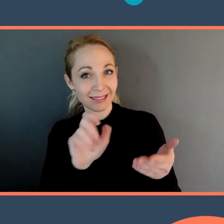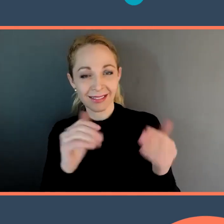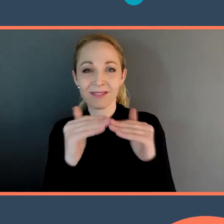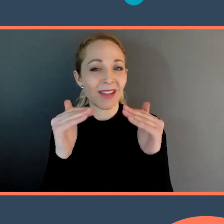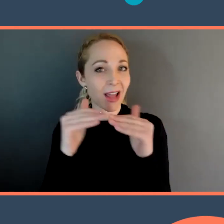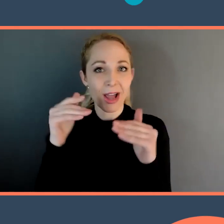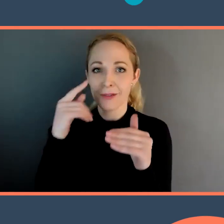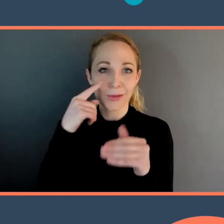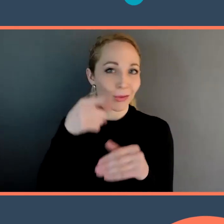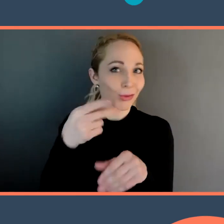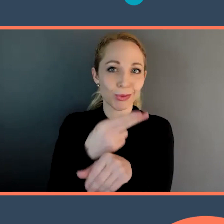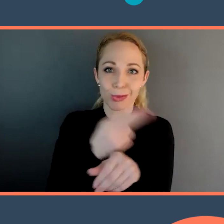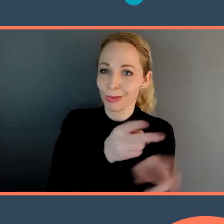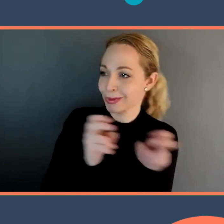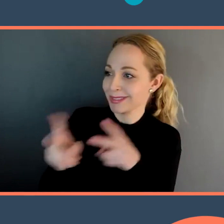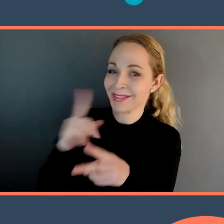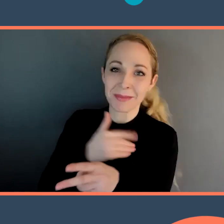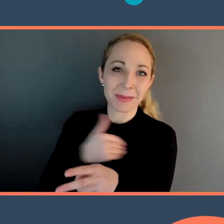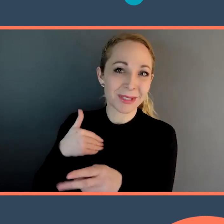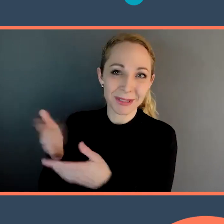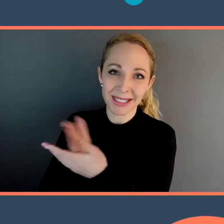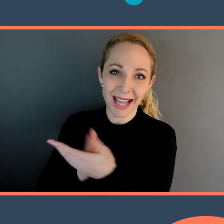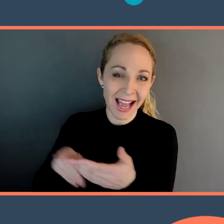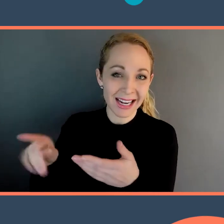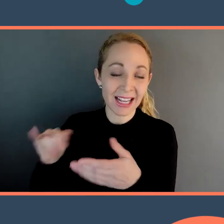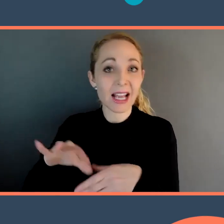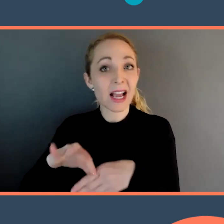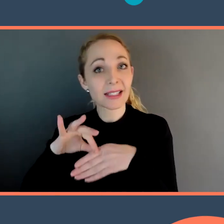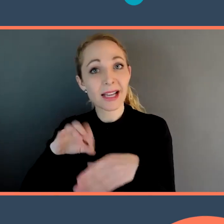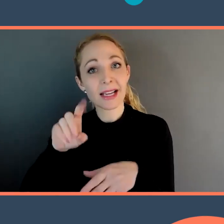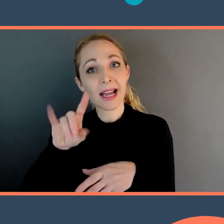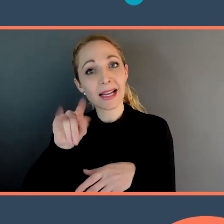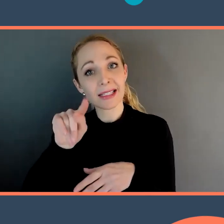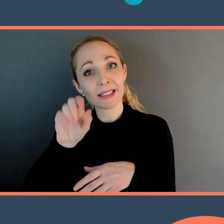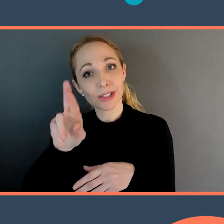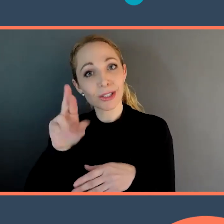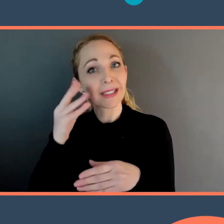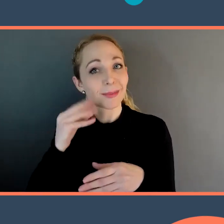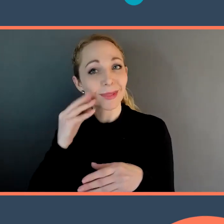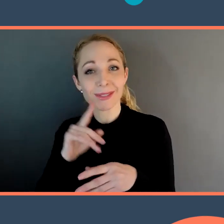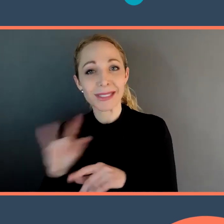AND THE CONTENT EDITOR EXPERIENCE IS THE SAME.